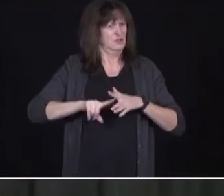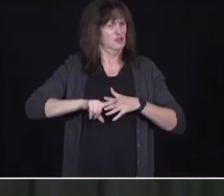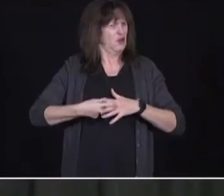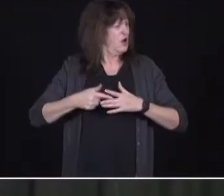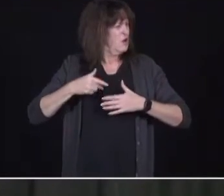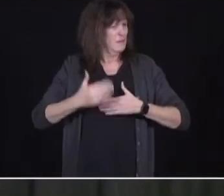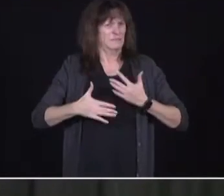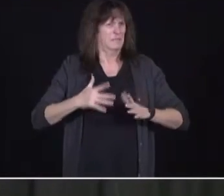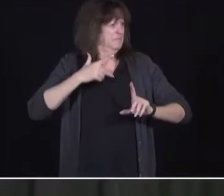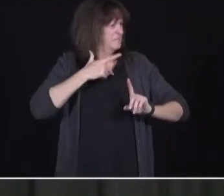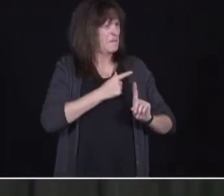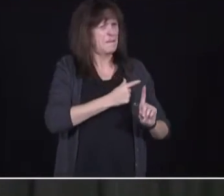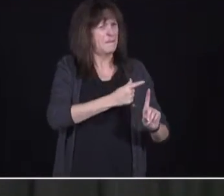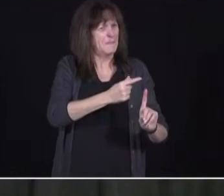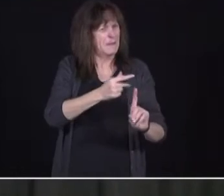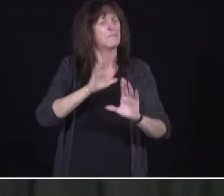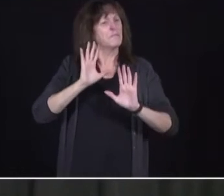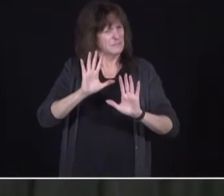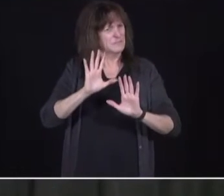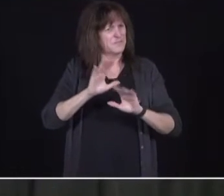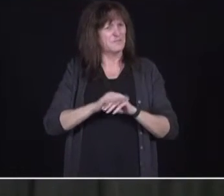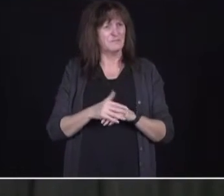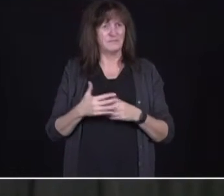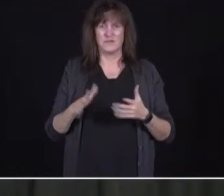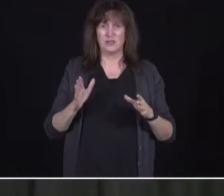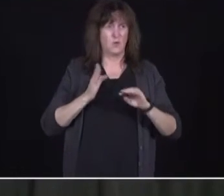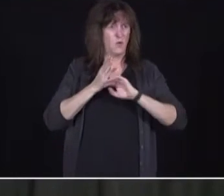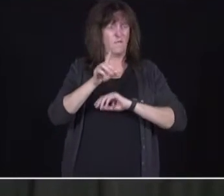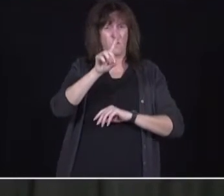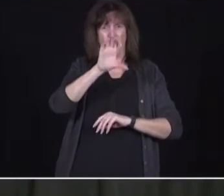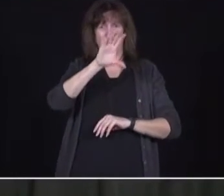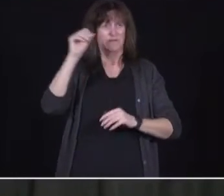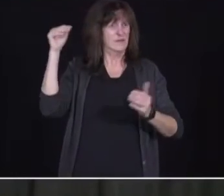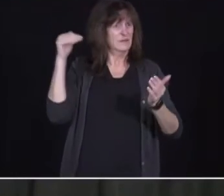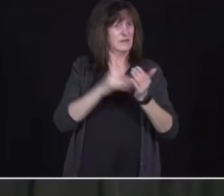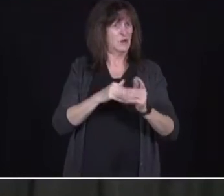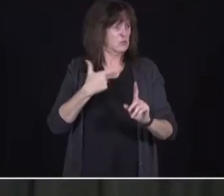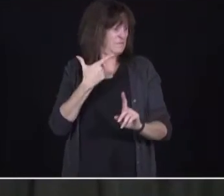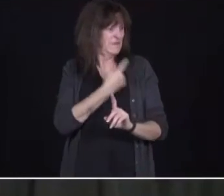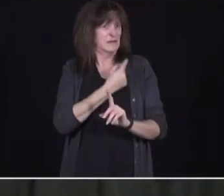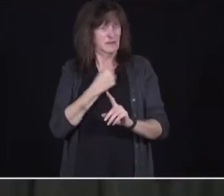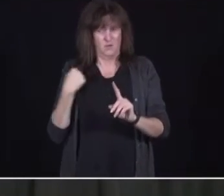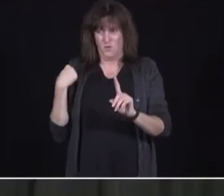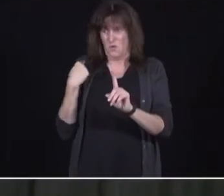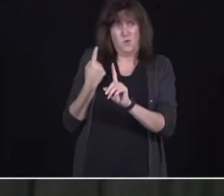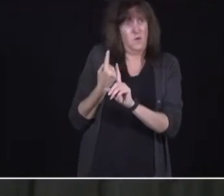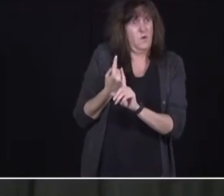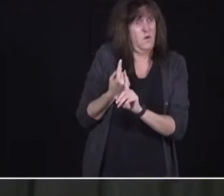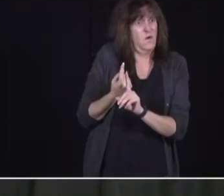judge way. We have administrated over 150,000 vaccines to date and that is changing on an hourly basis.